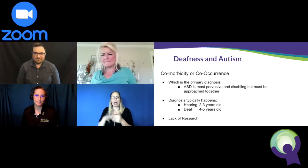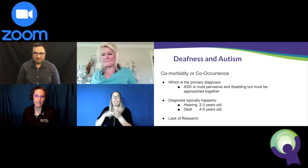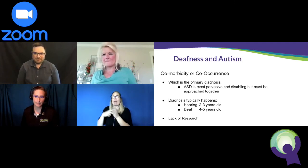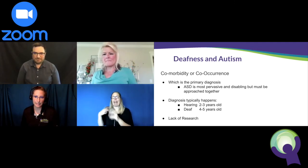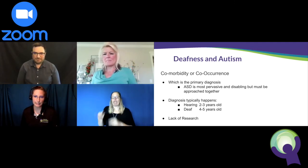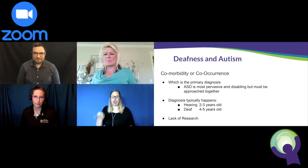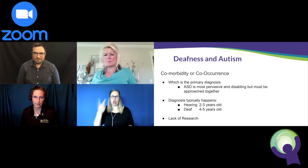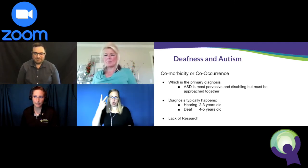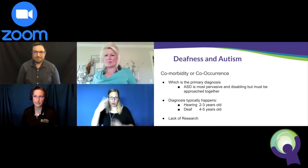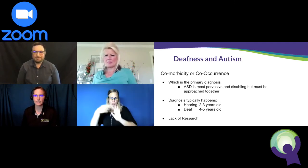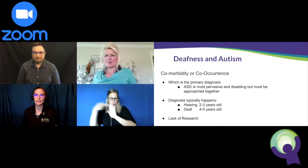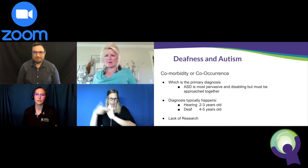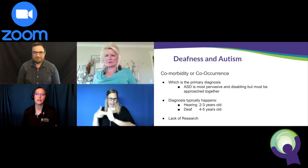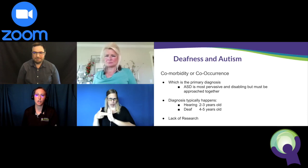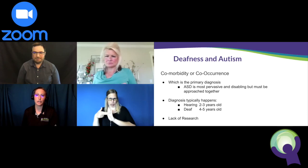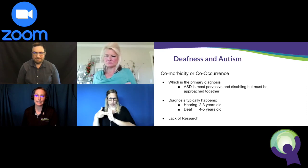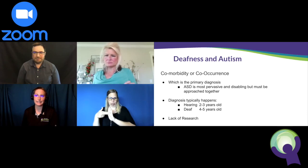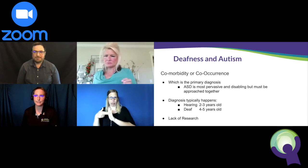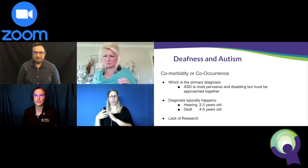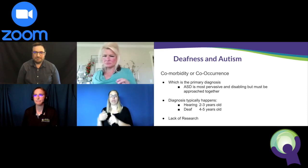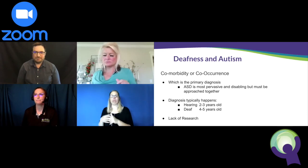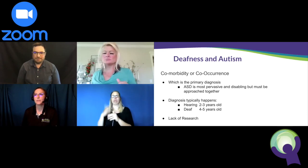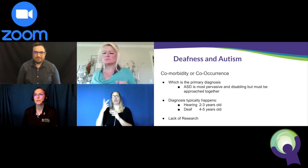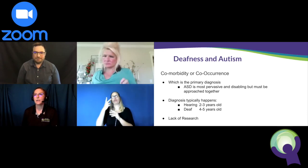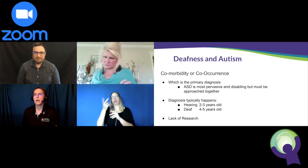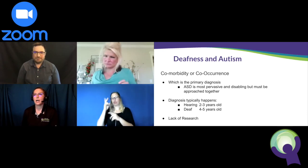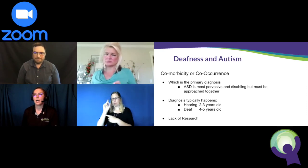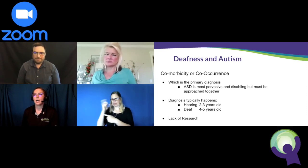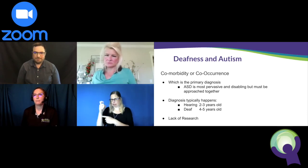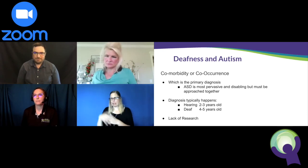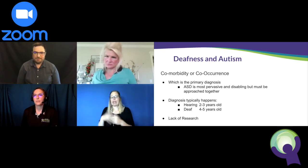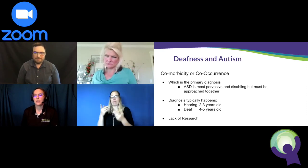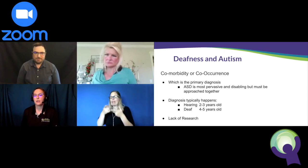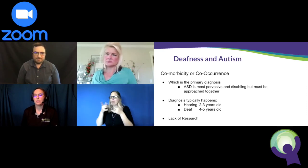is basically what that means. That they're occurring at the same time.